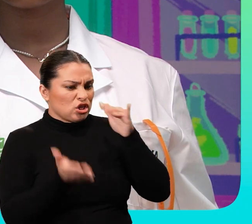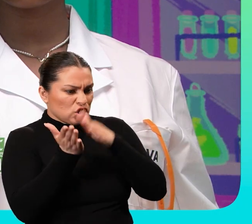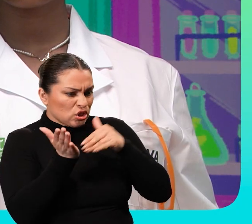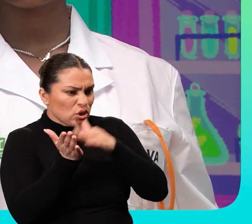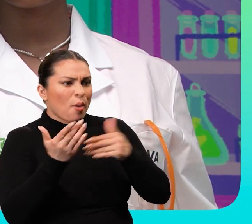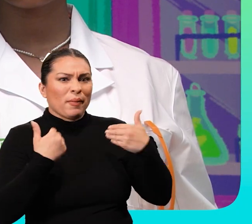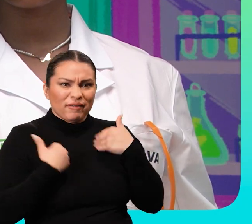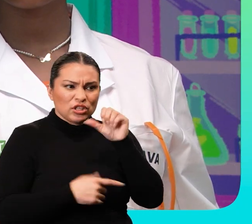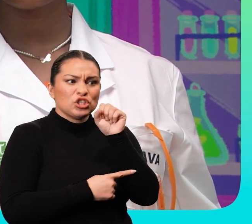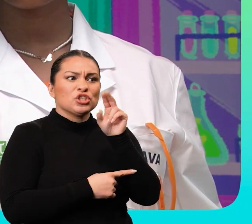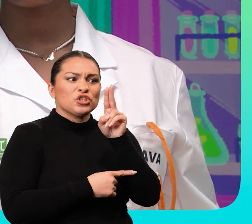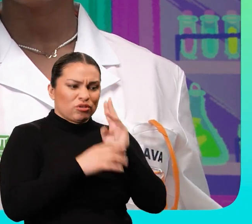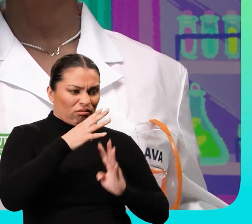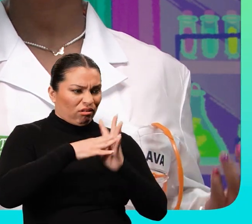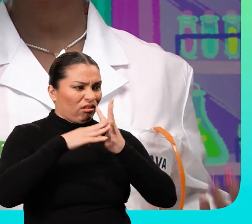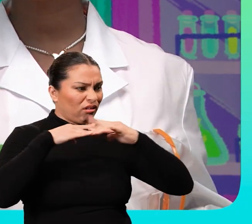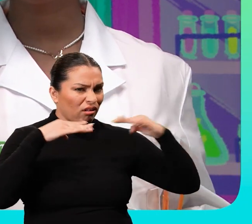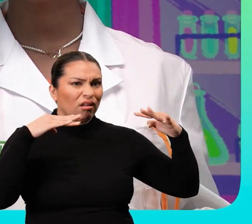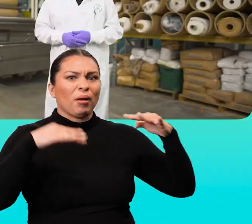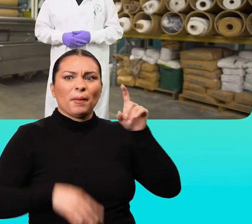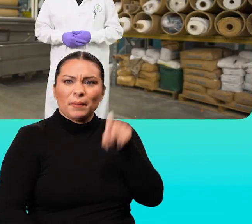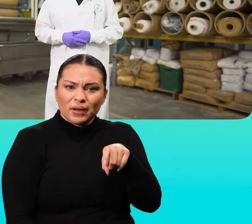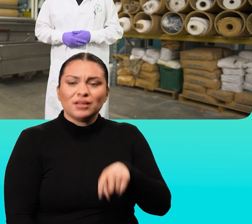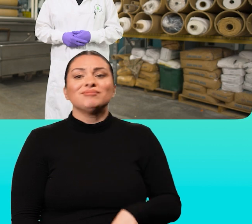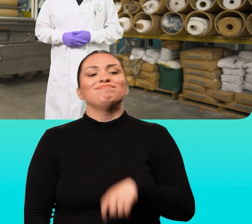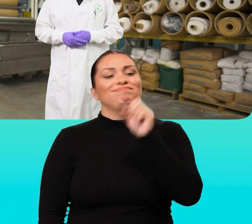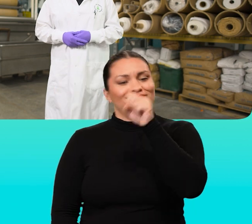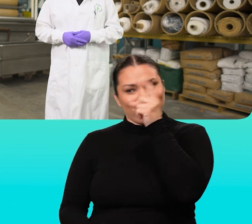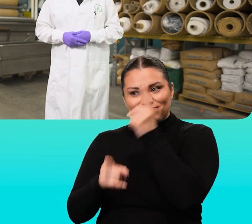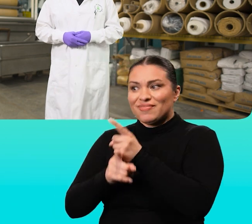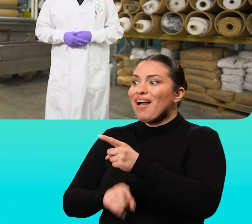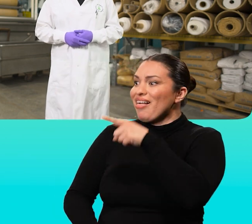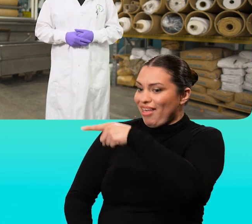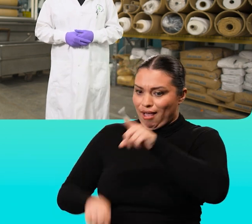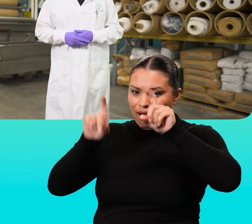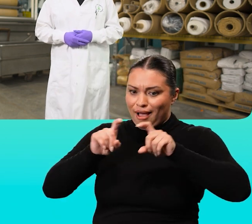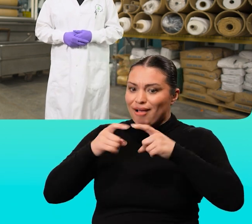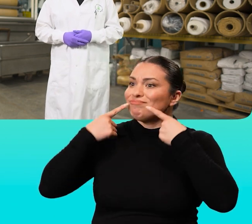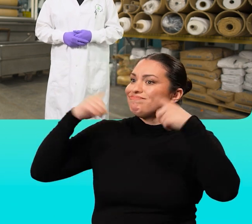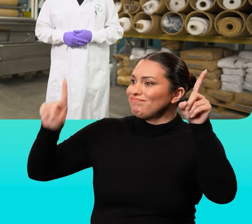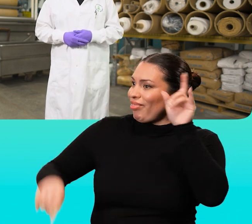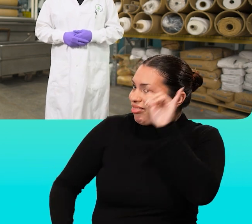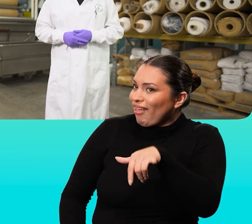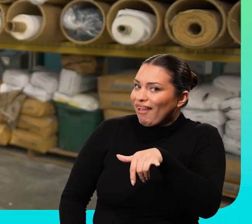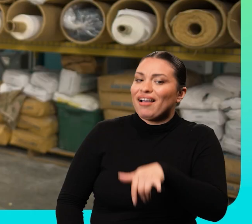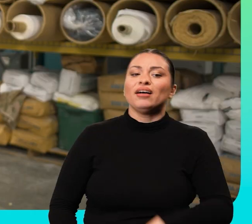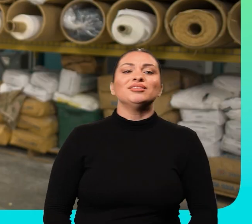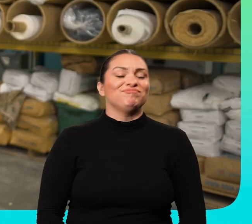Ooh, so soap was our surfactant. Totally. Soap is a surfactant, which is why our experiment worked.